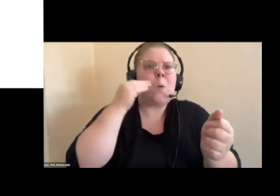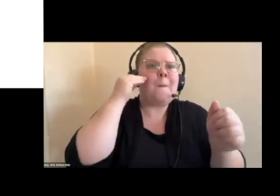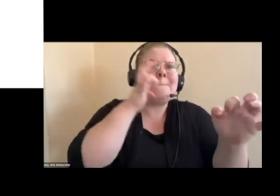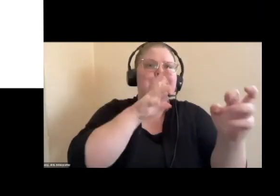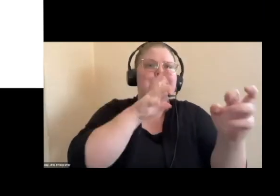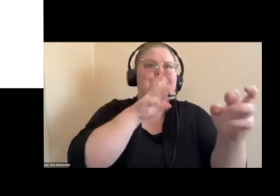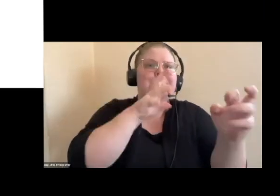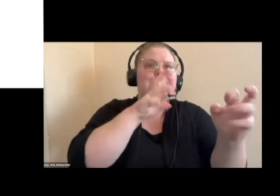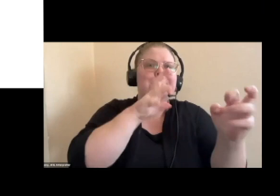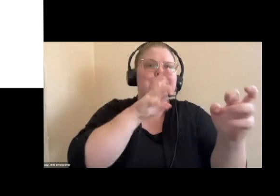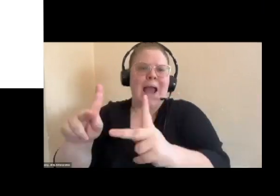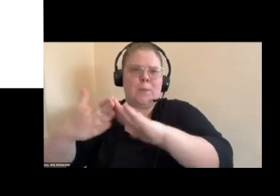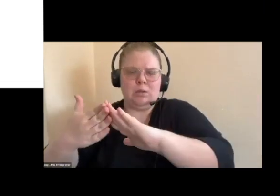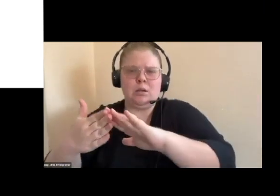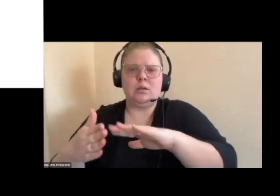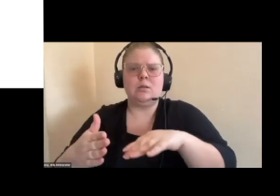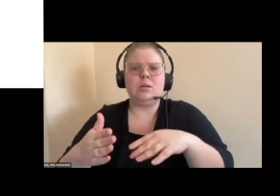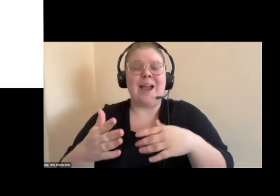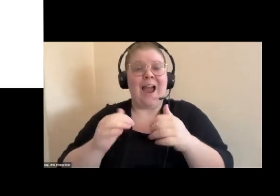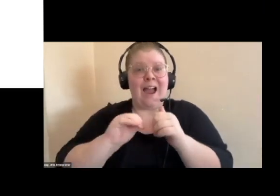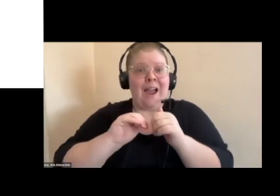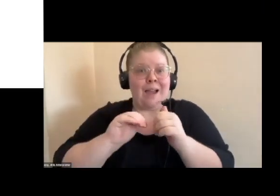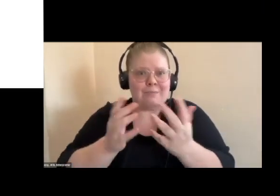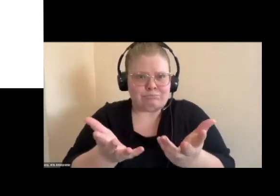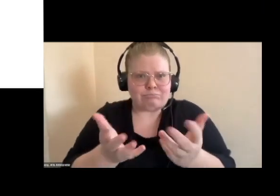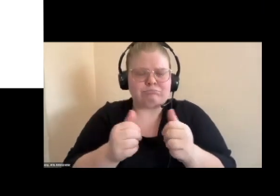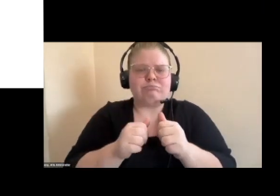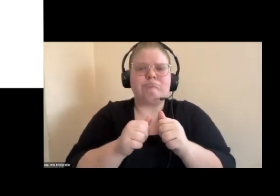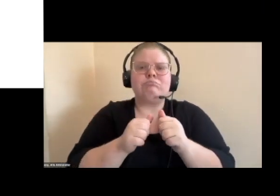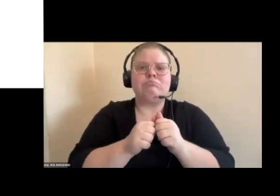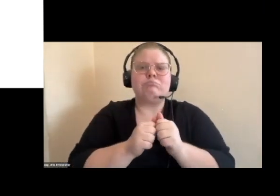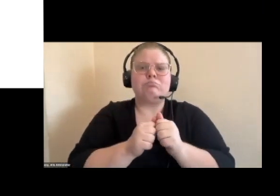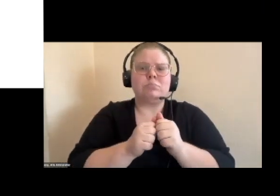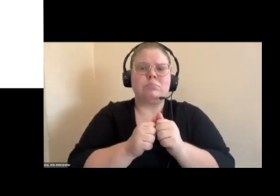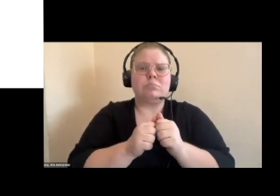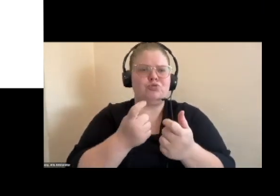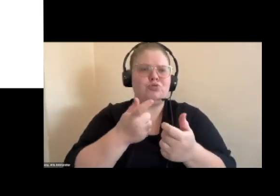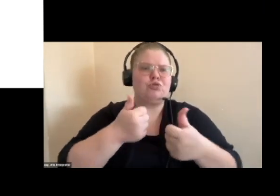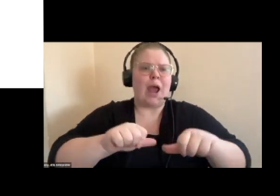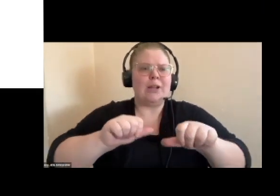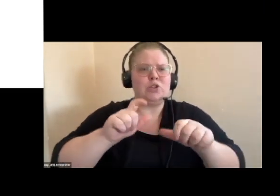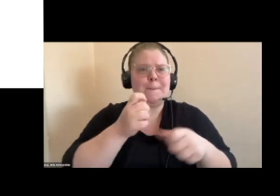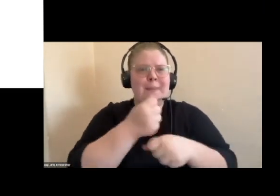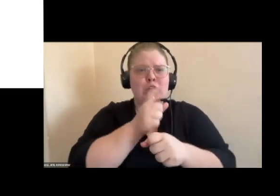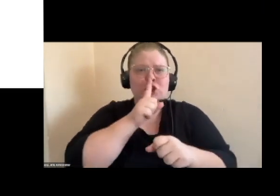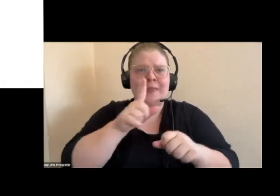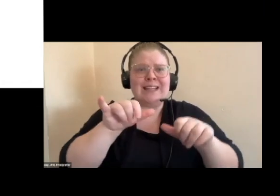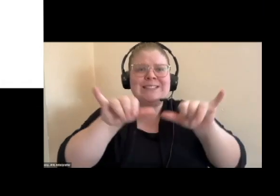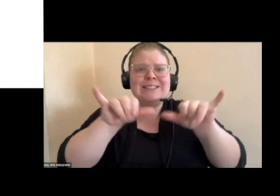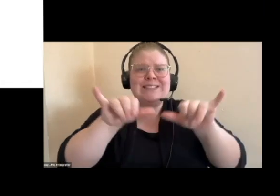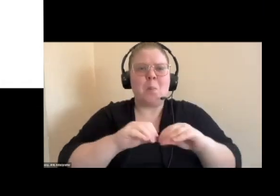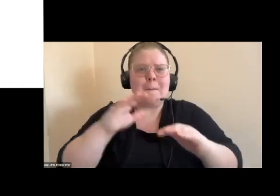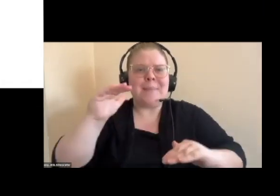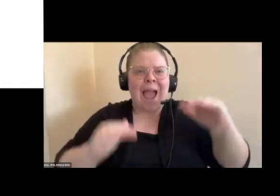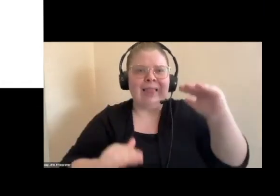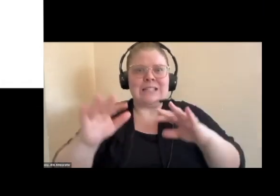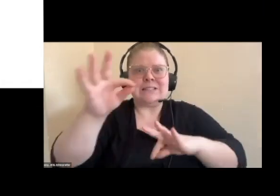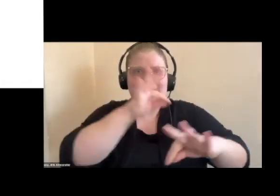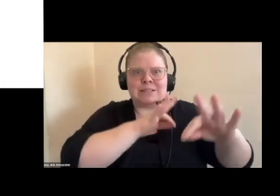And also by doing that rebalance their system and get away from nursing home